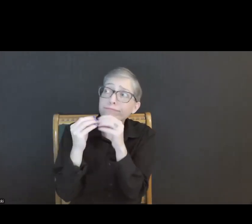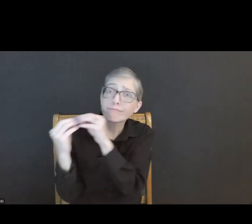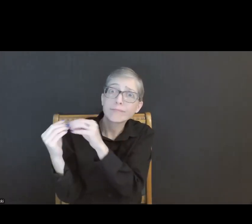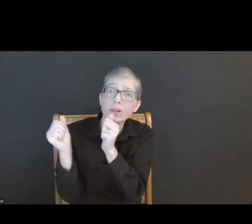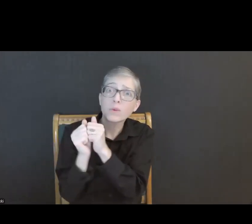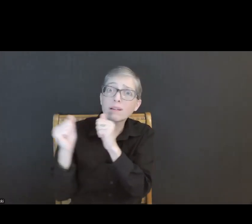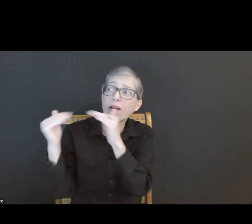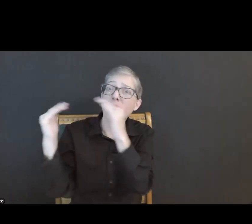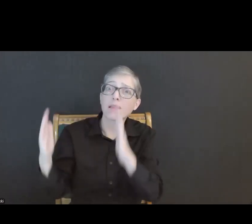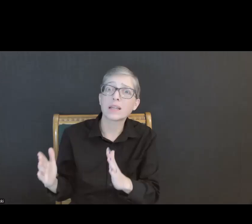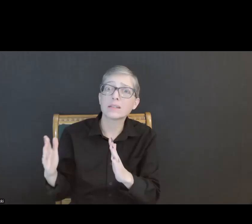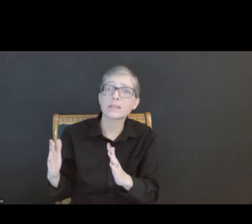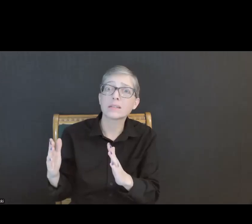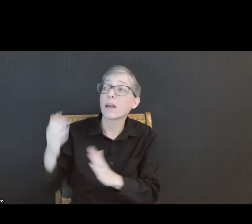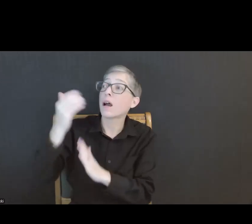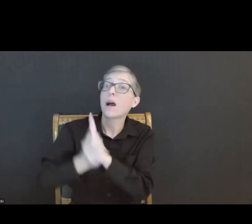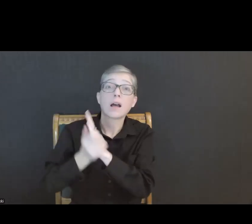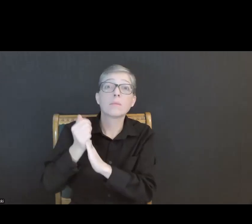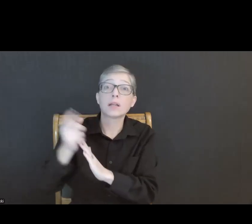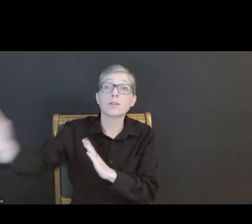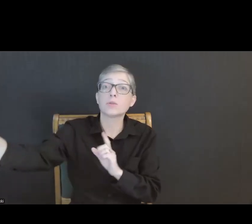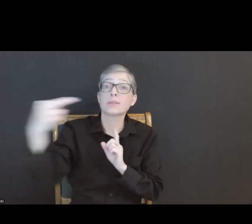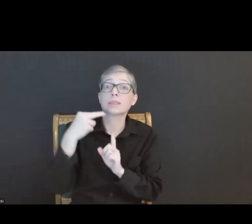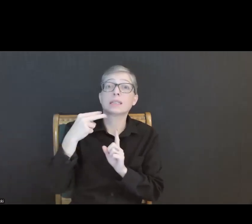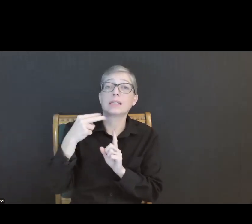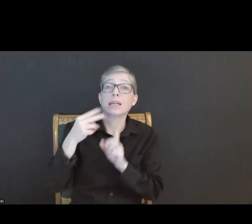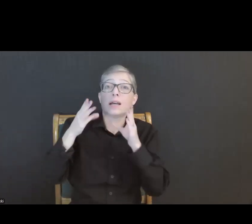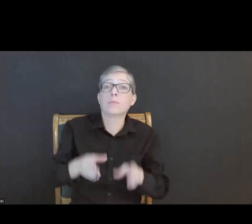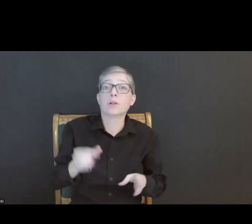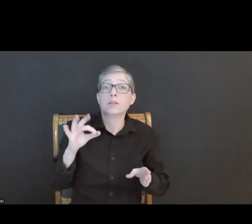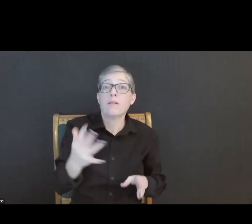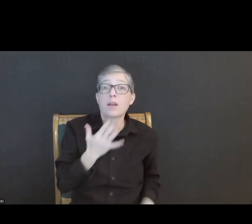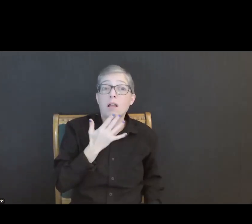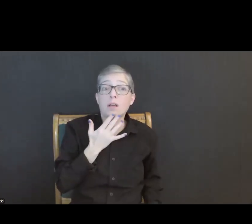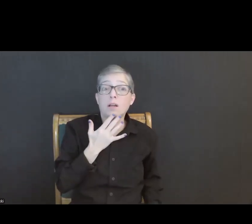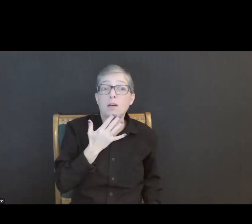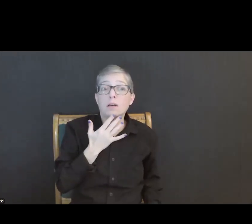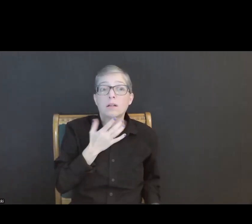if if you see a person of color this is a social worker proper that does case management or case